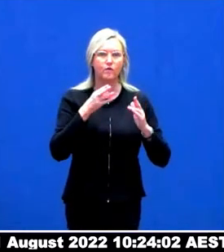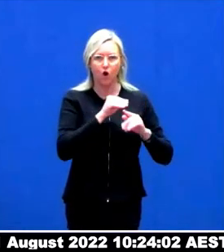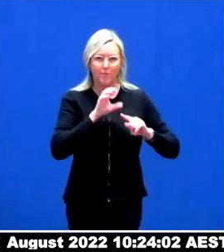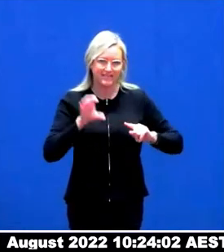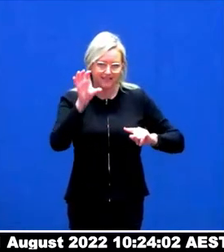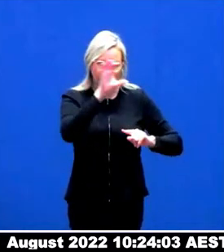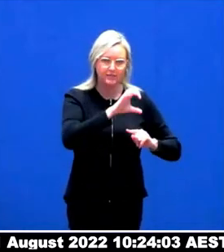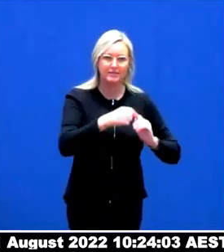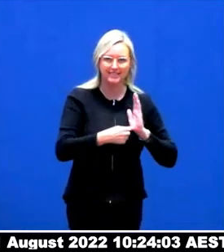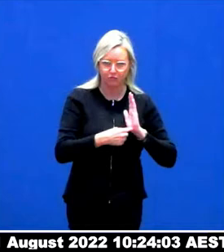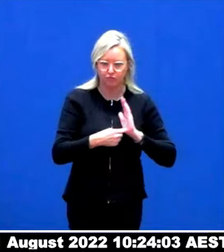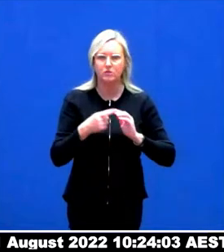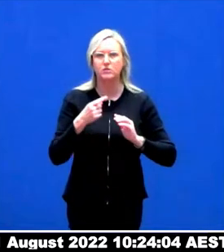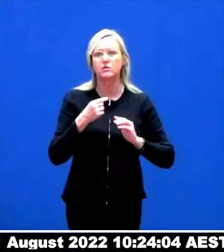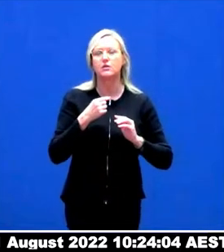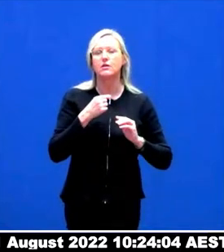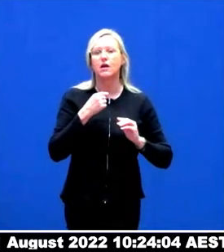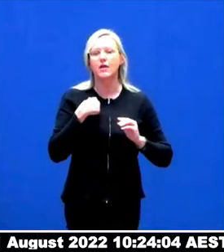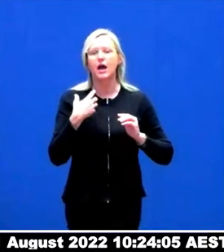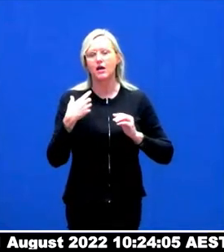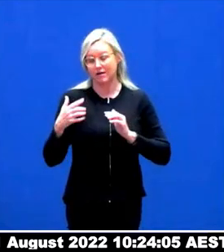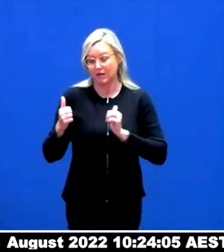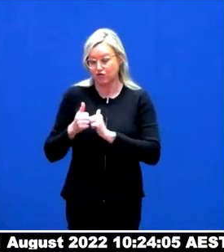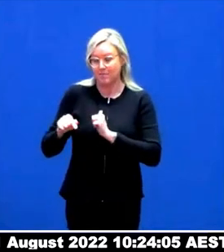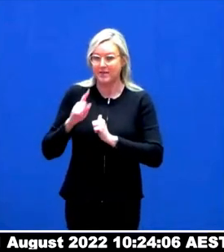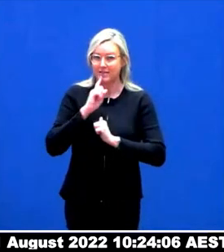Agreement itself has a schedule in relation to data improvement.